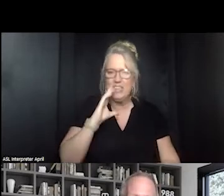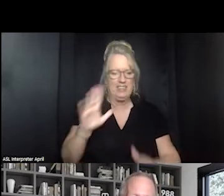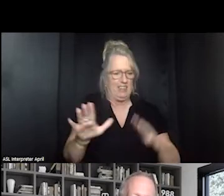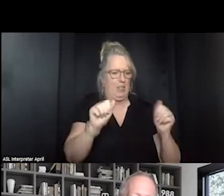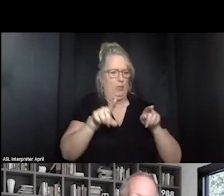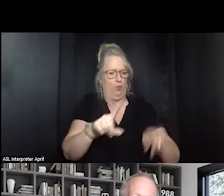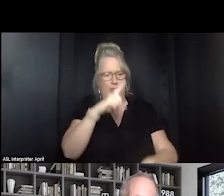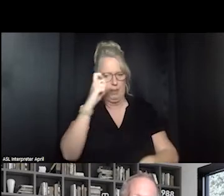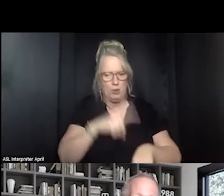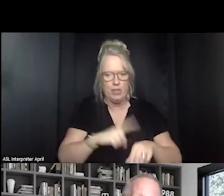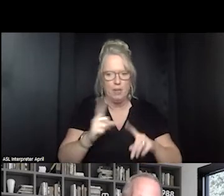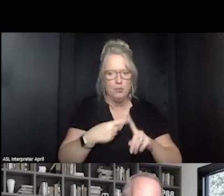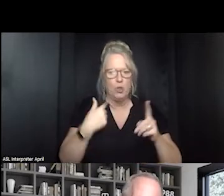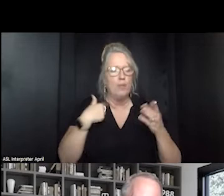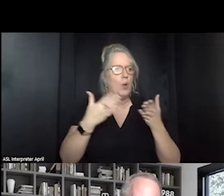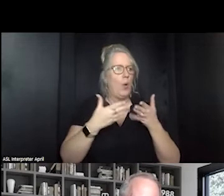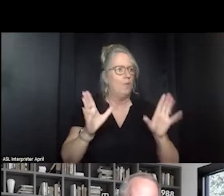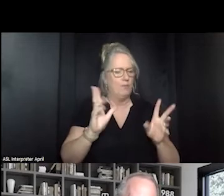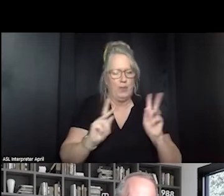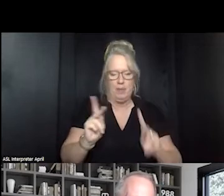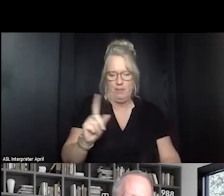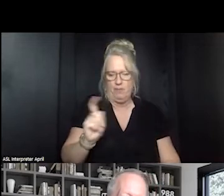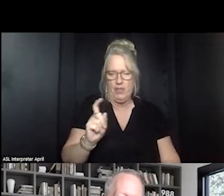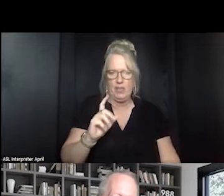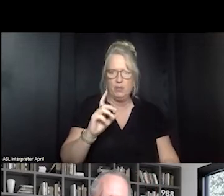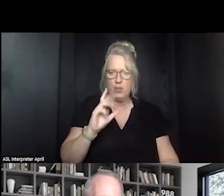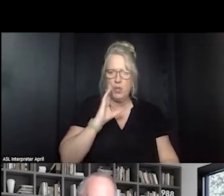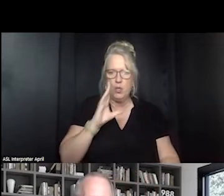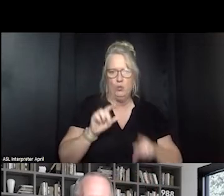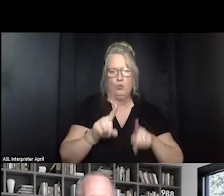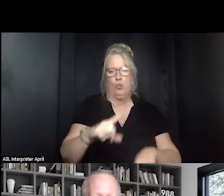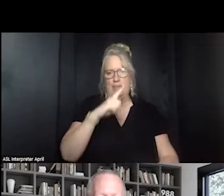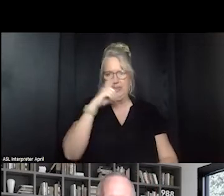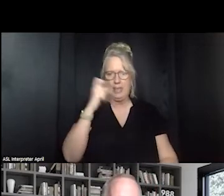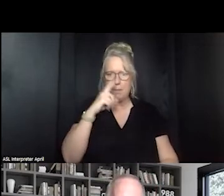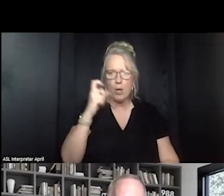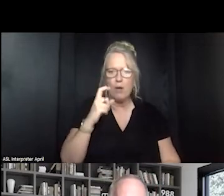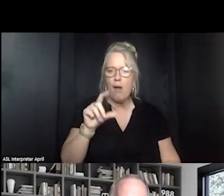THE OVERALL VOLUME OF PEOPLE IN PHOENIX GOES DOWN. DURING SUMMERS. ANY OTHER COMMENTS ON,